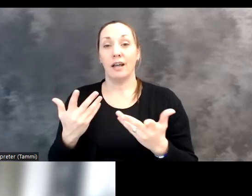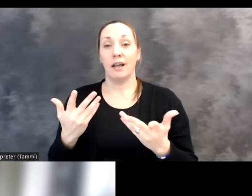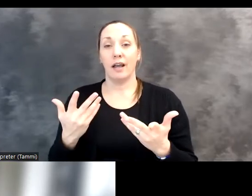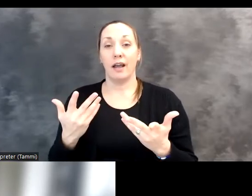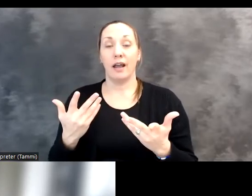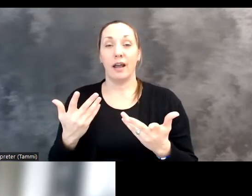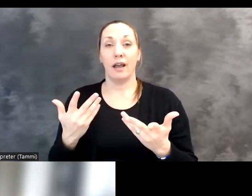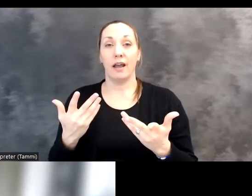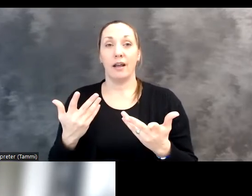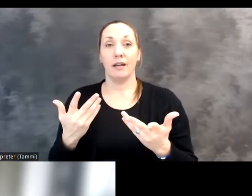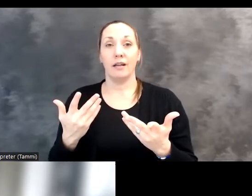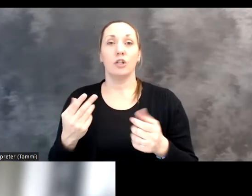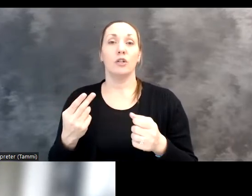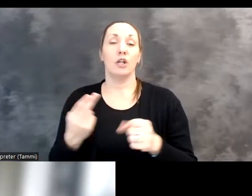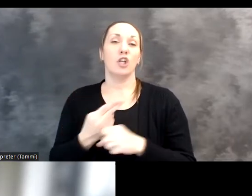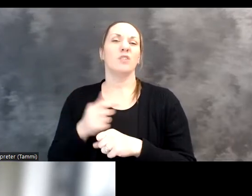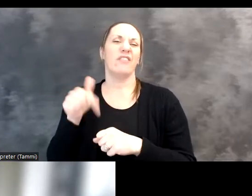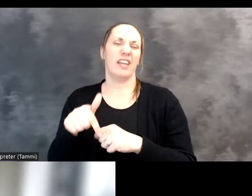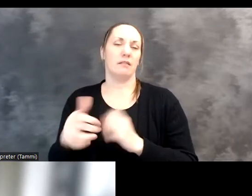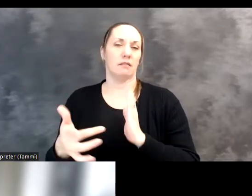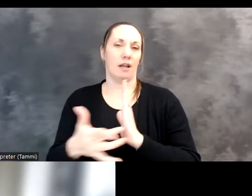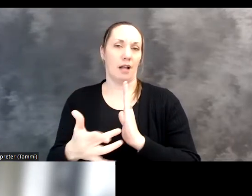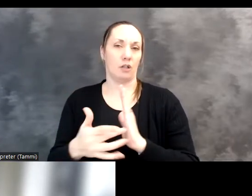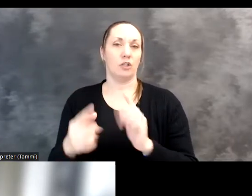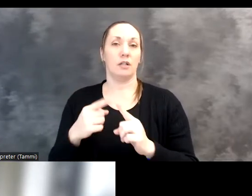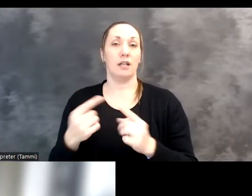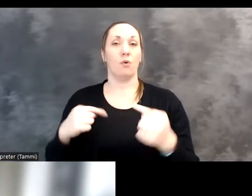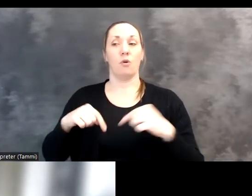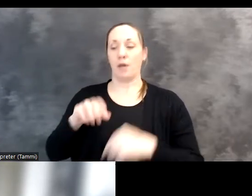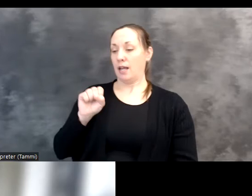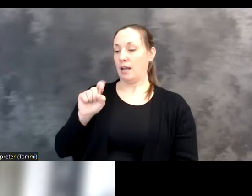of processing the usage of the technology